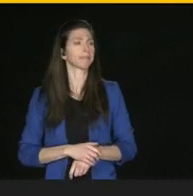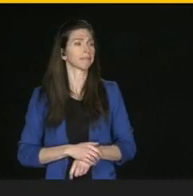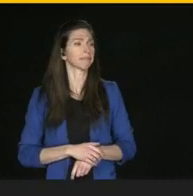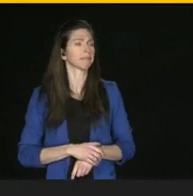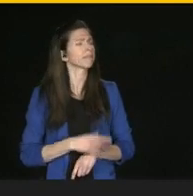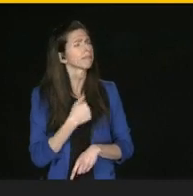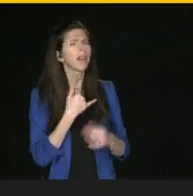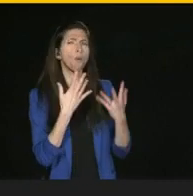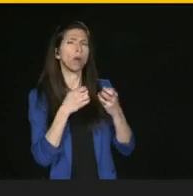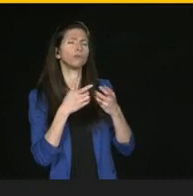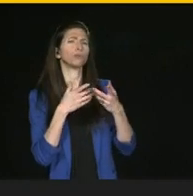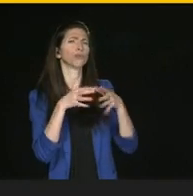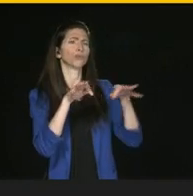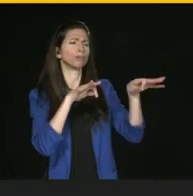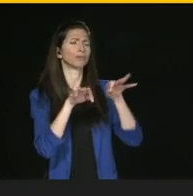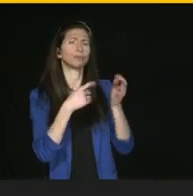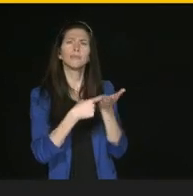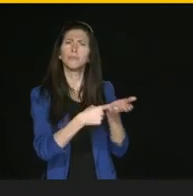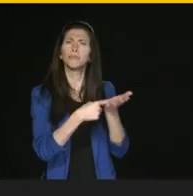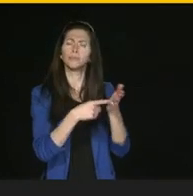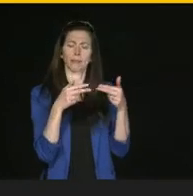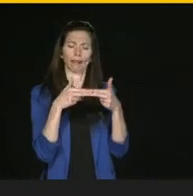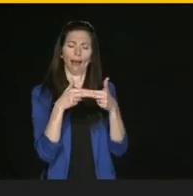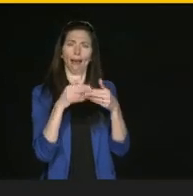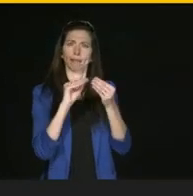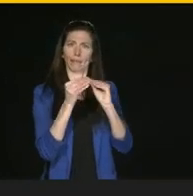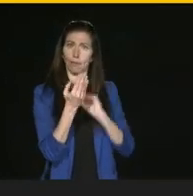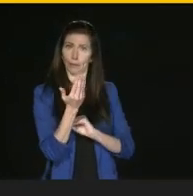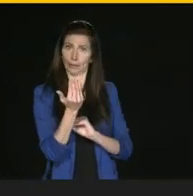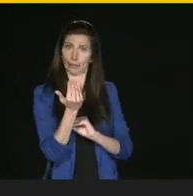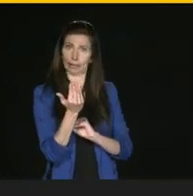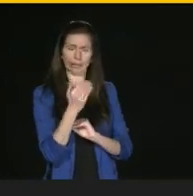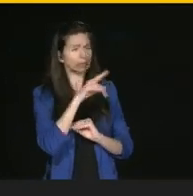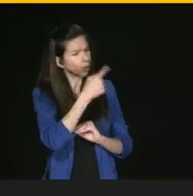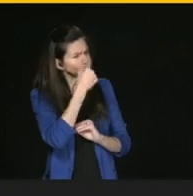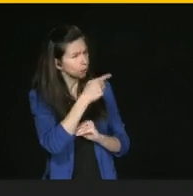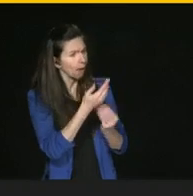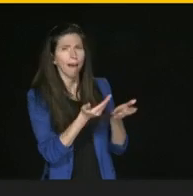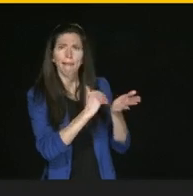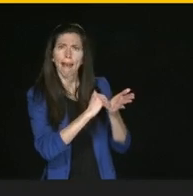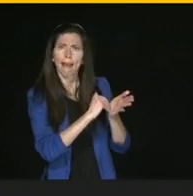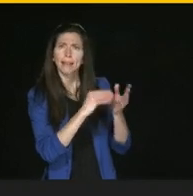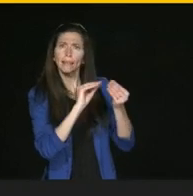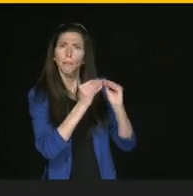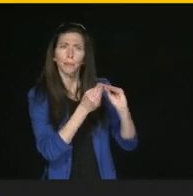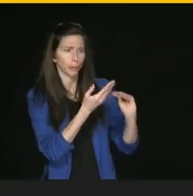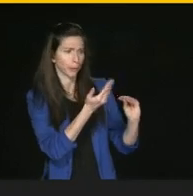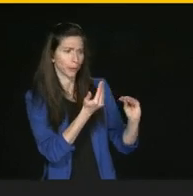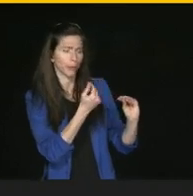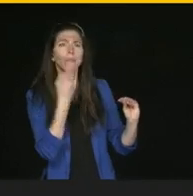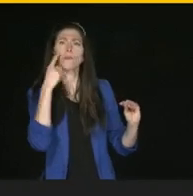[ End of Translation ] (Question by Media): I'D LIKE TO GO BACK TO NUMBERS AGAIN AND SLIDE 15, PLEASE.